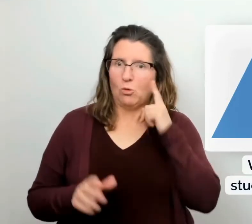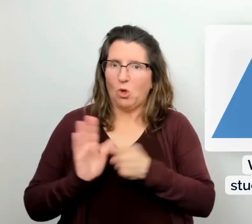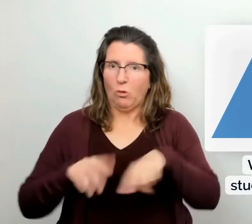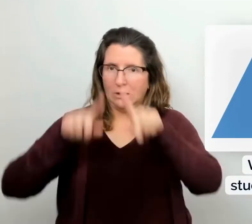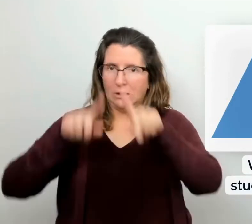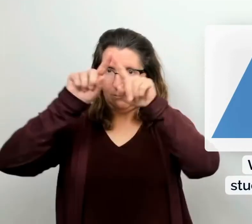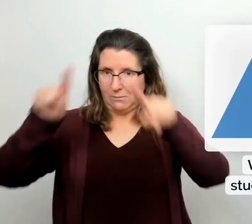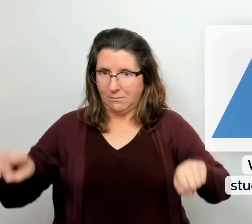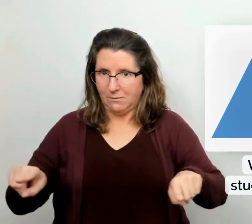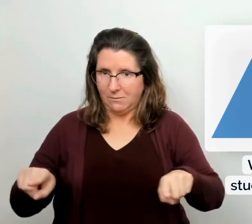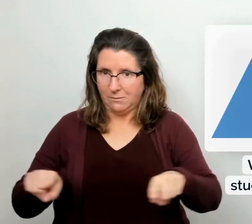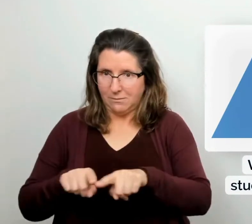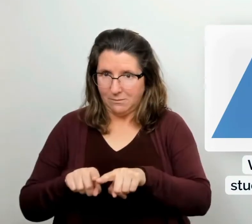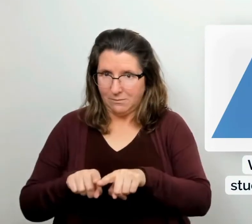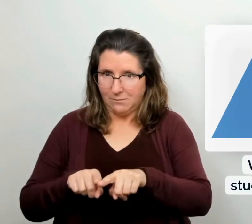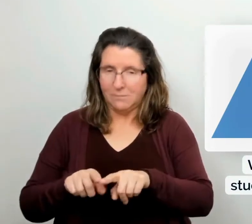You'll see the blue triangle on the slide.